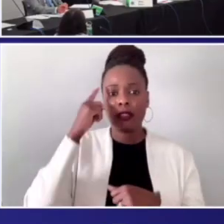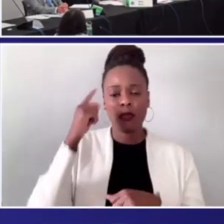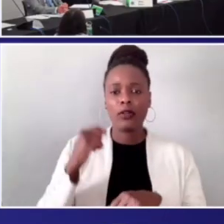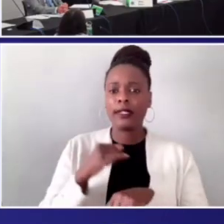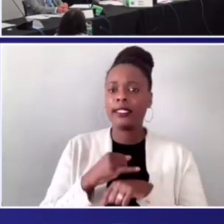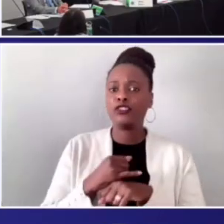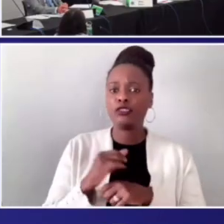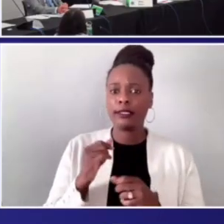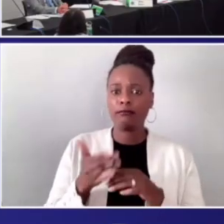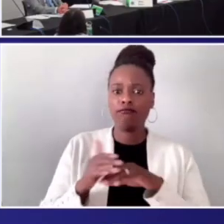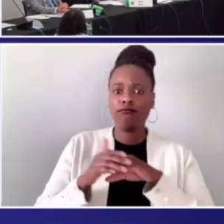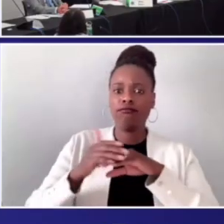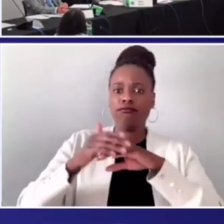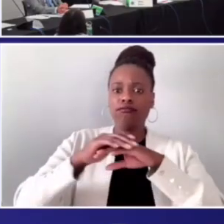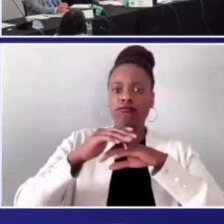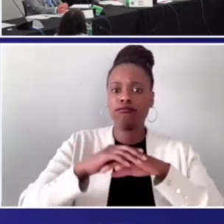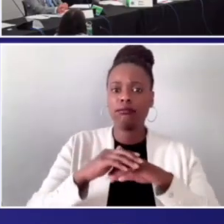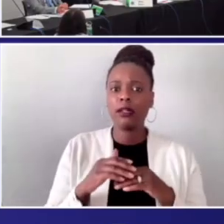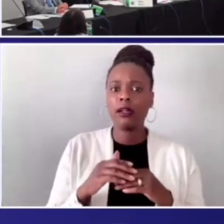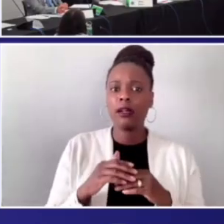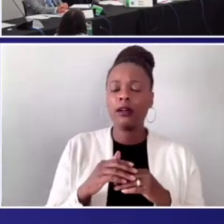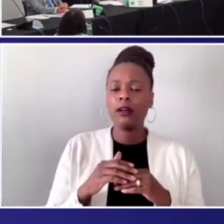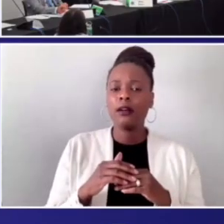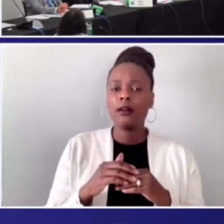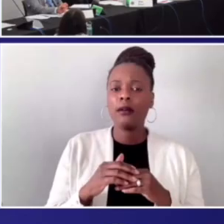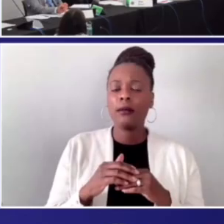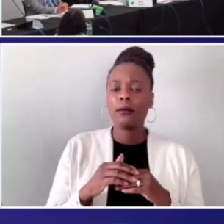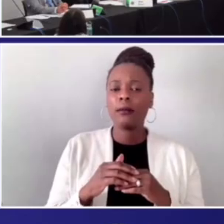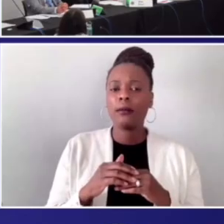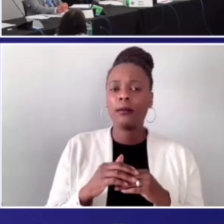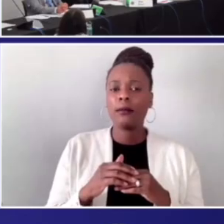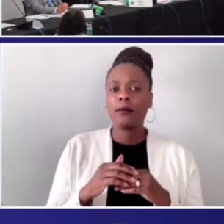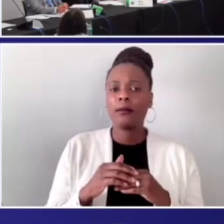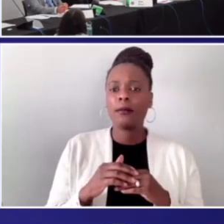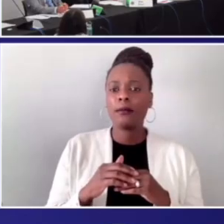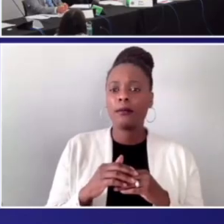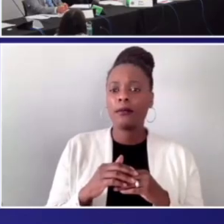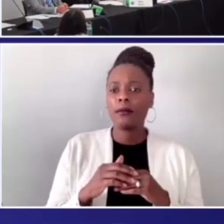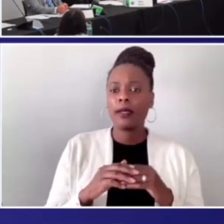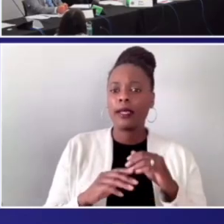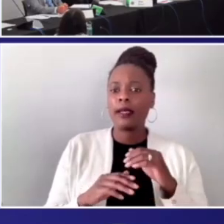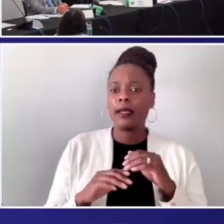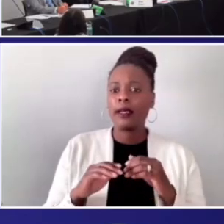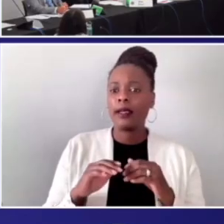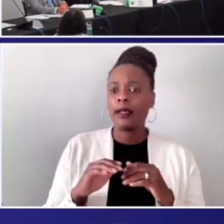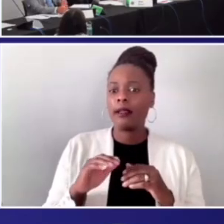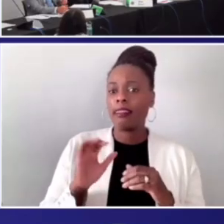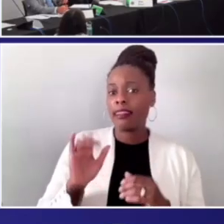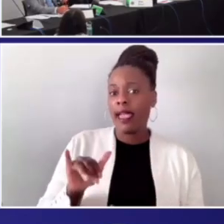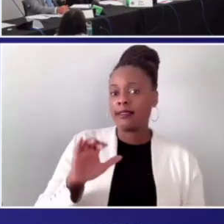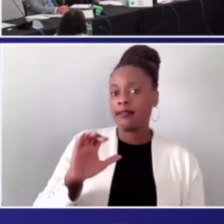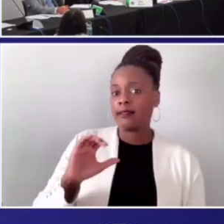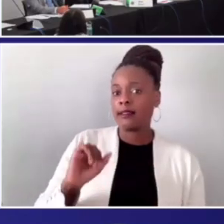so there's no partial financial hardship. But interest accrual is capitalized when